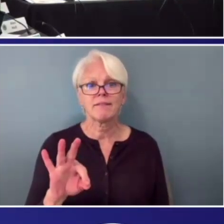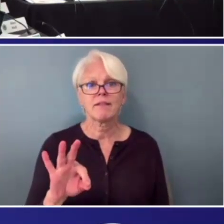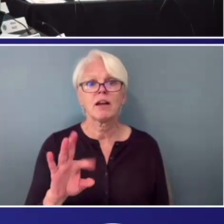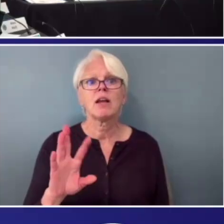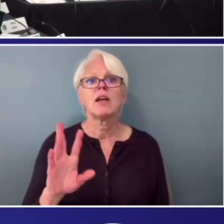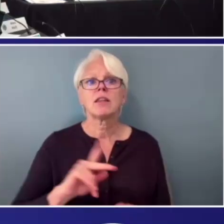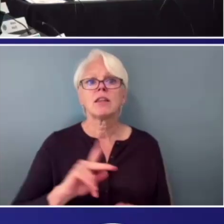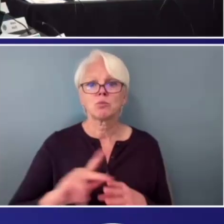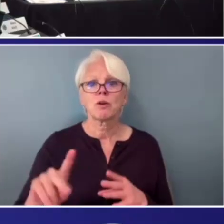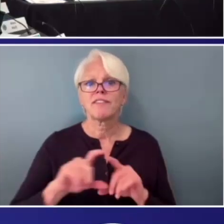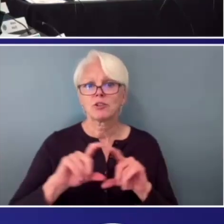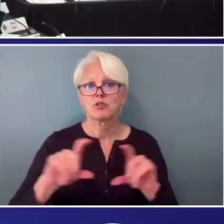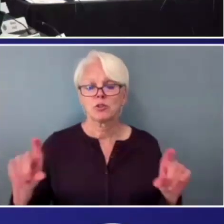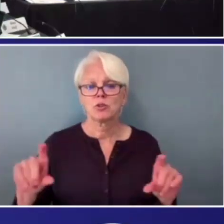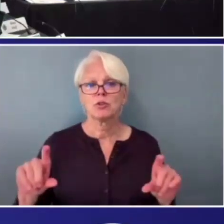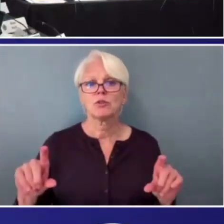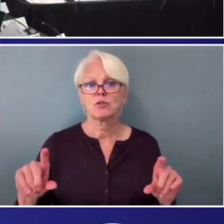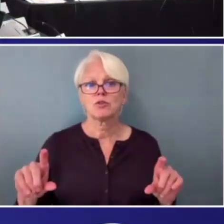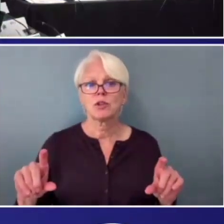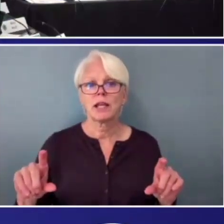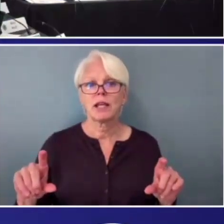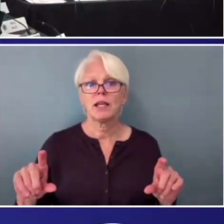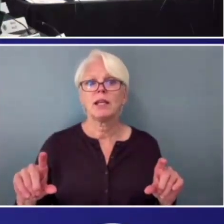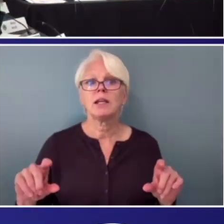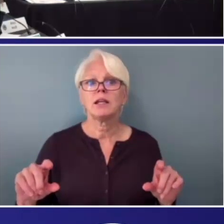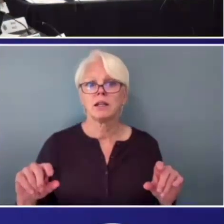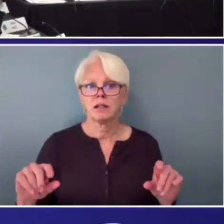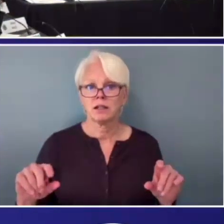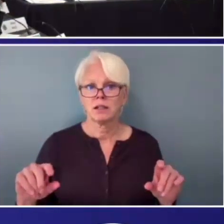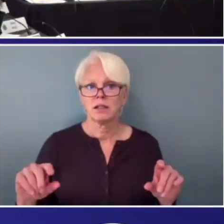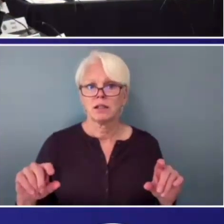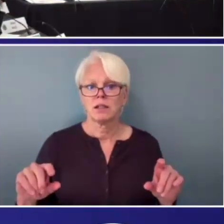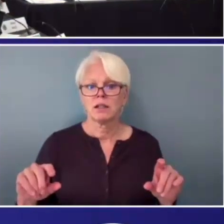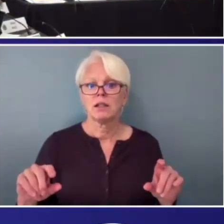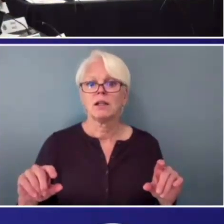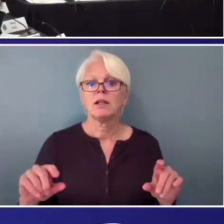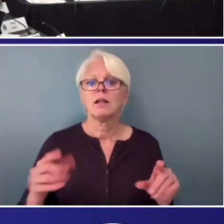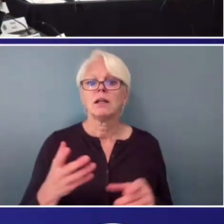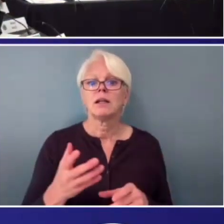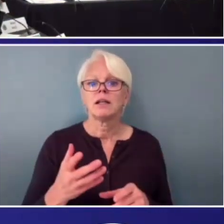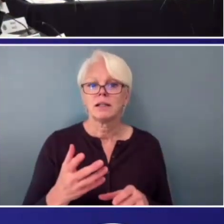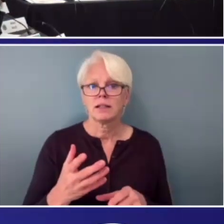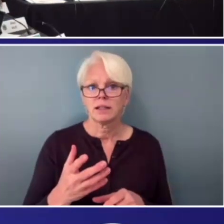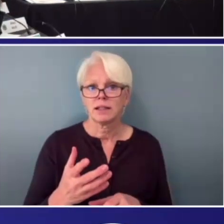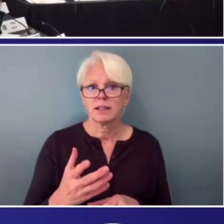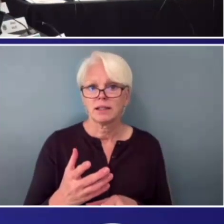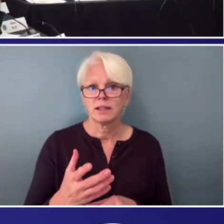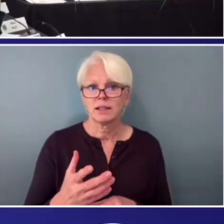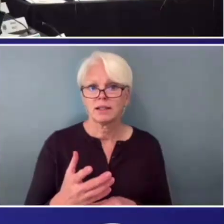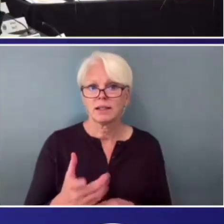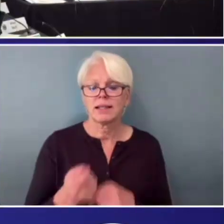degree gets the student to professional